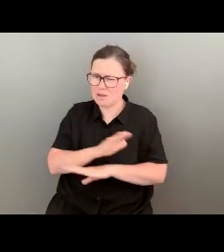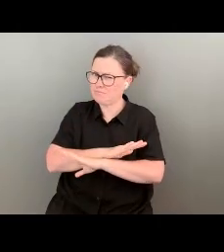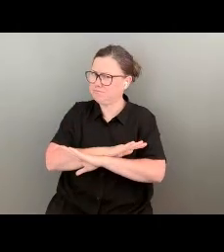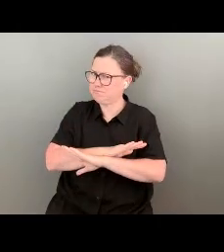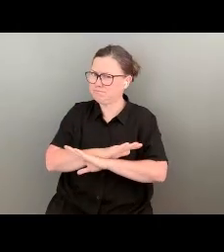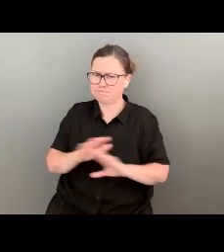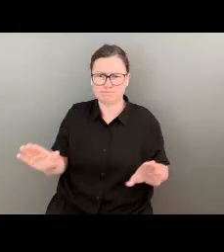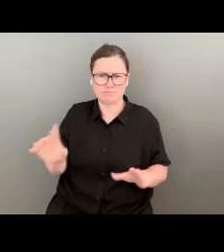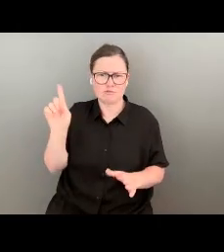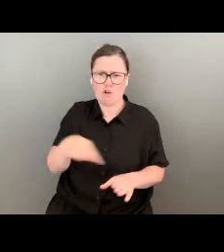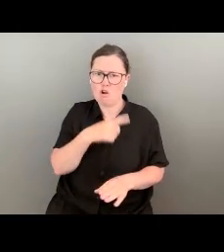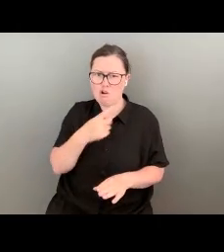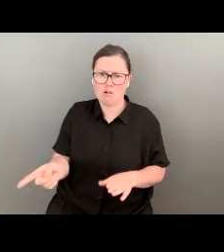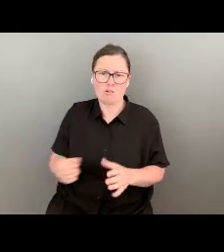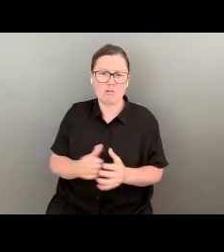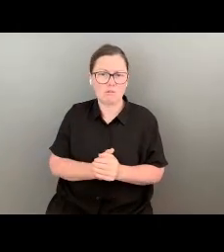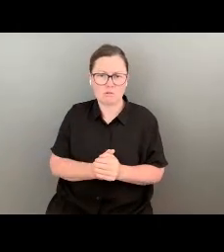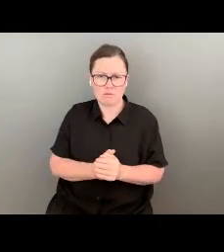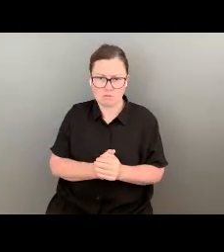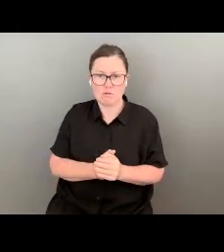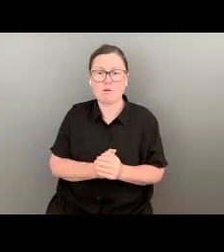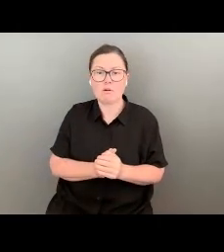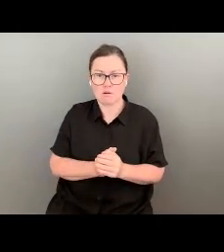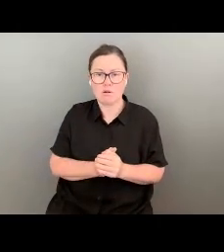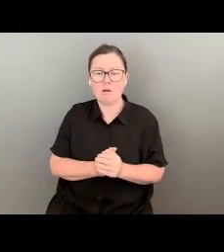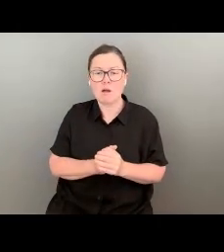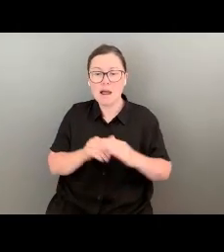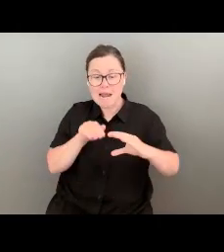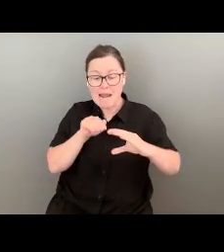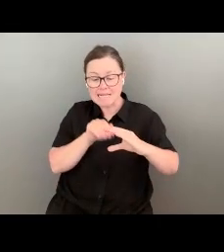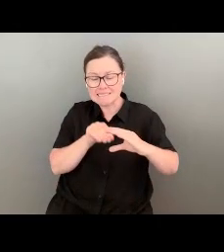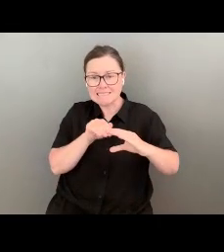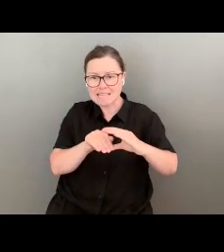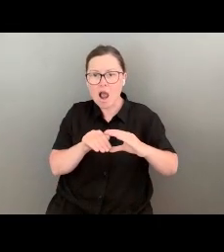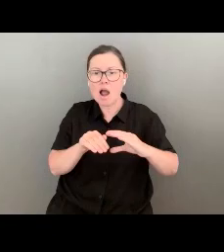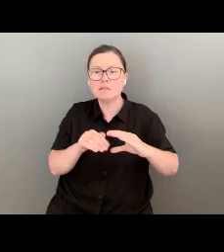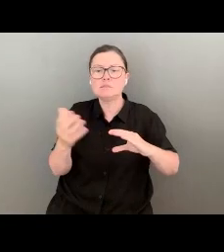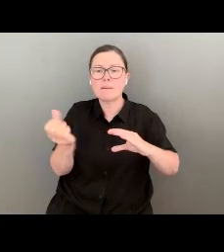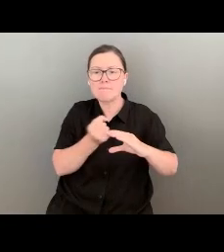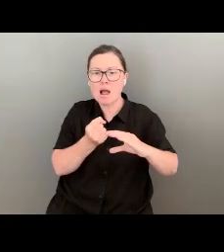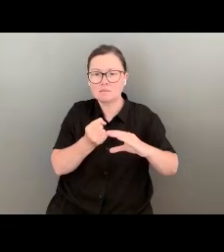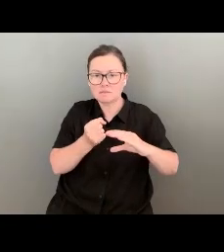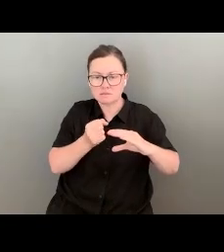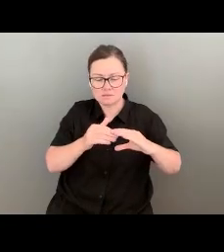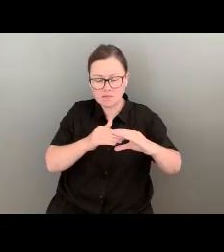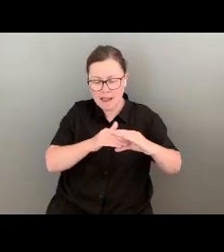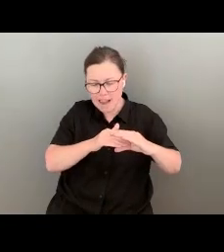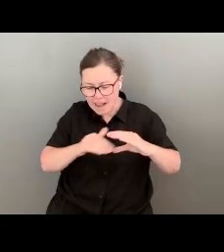The filling needs to be layered into the dough. A croissant, which has been split and filled, is an absolute failure.